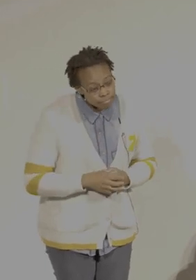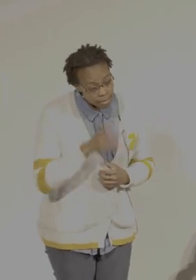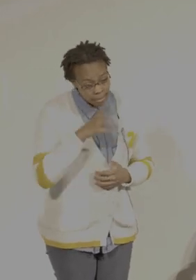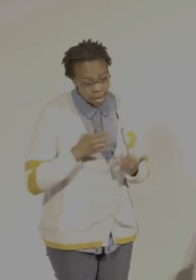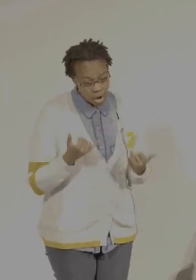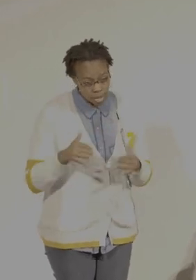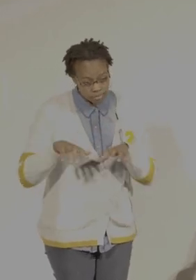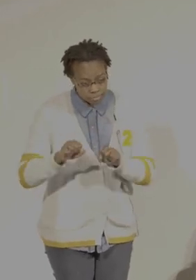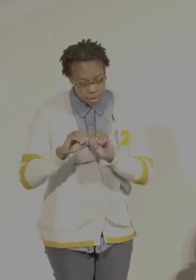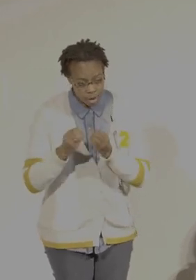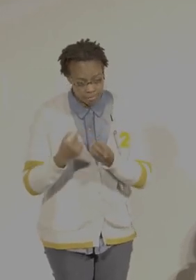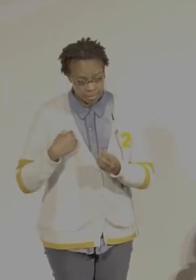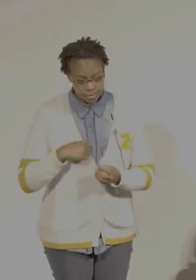occupies the office we are speaking about,